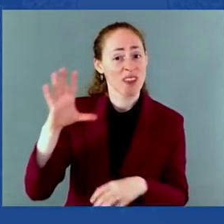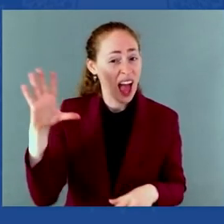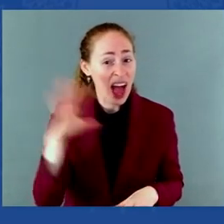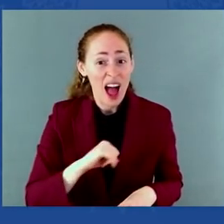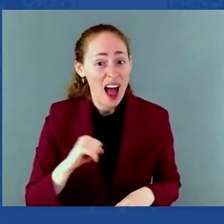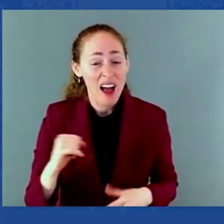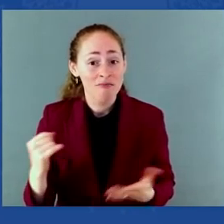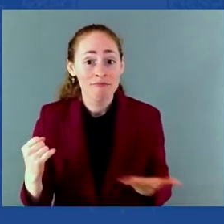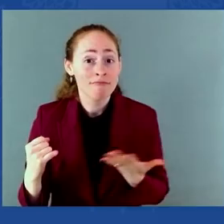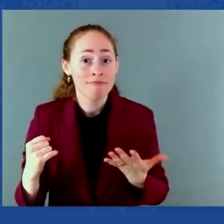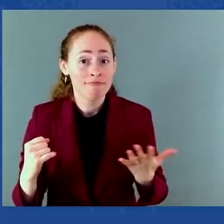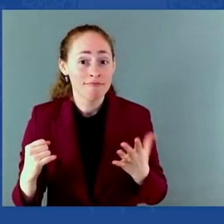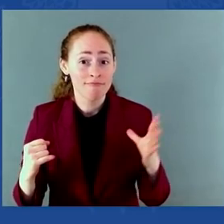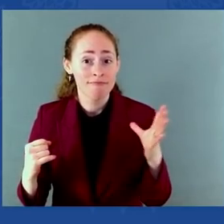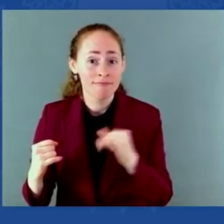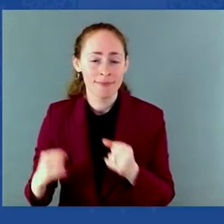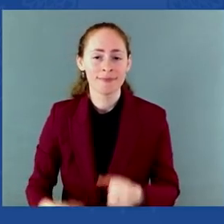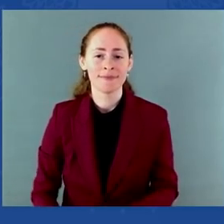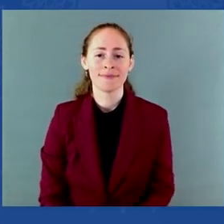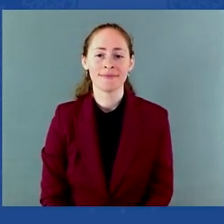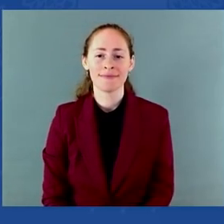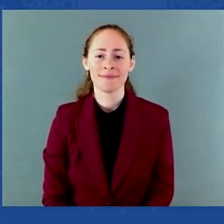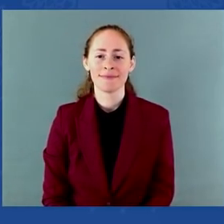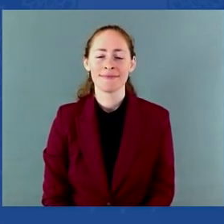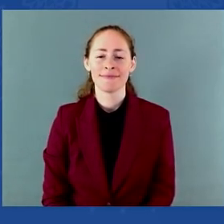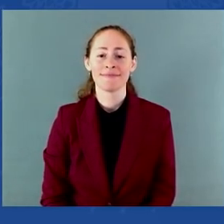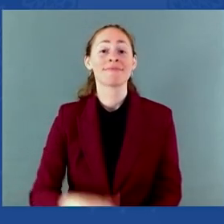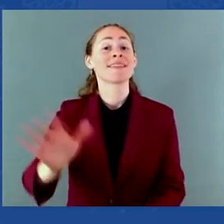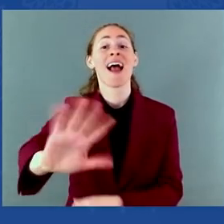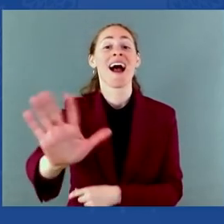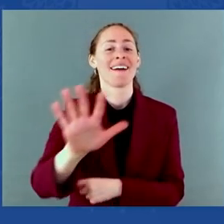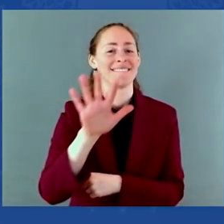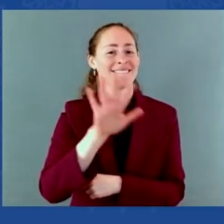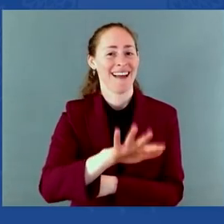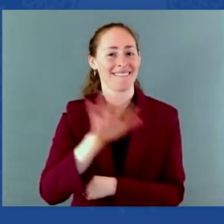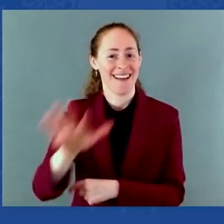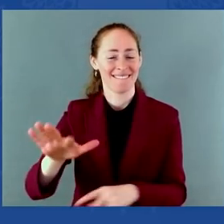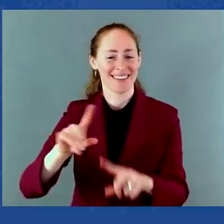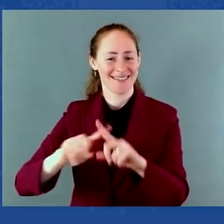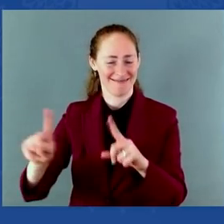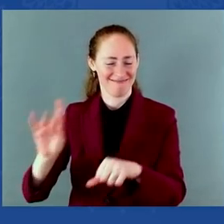Fifty-five corporations in the Fortune 500 made $40 billion last year.